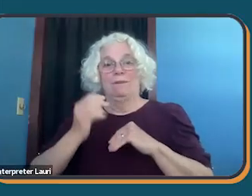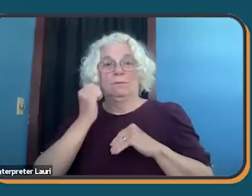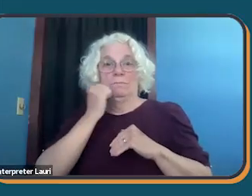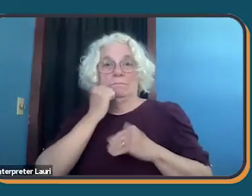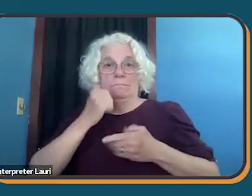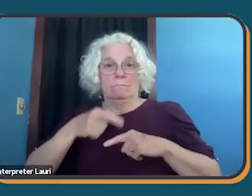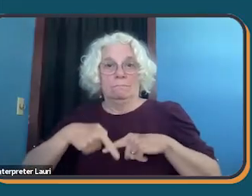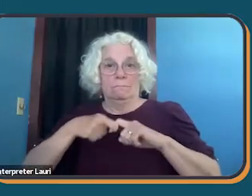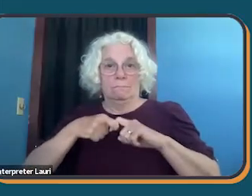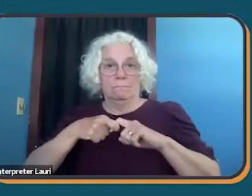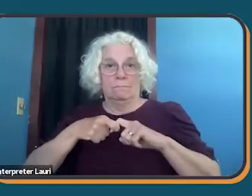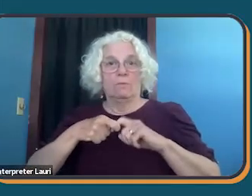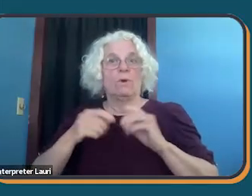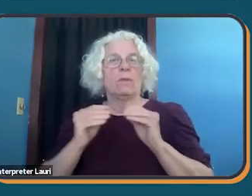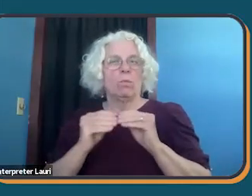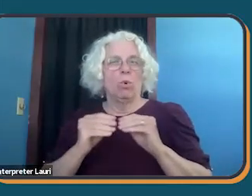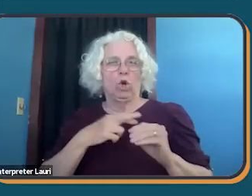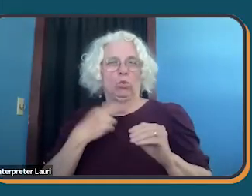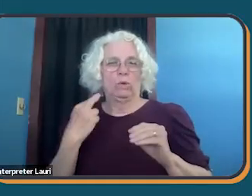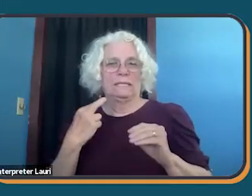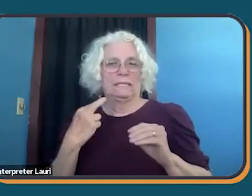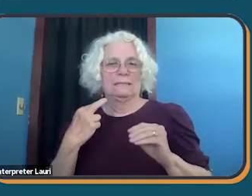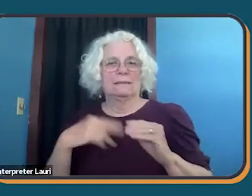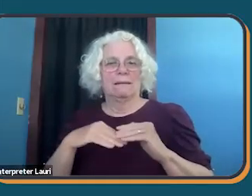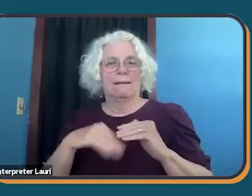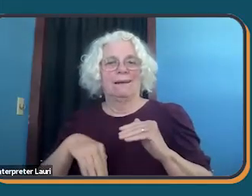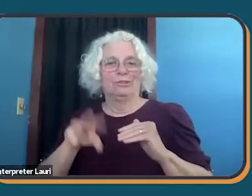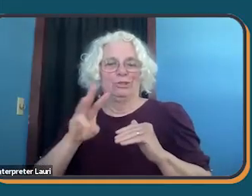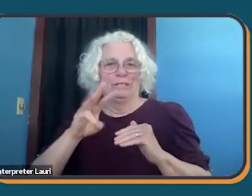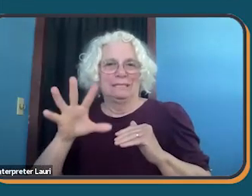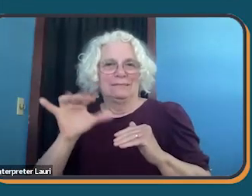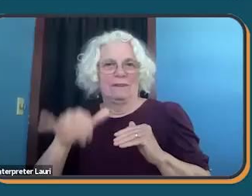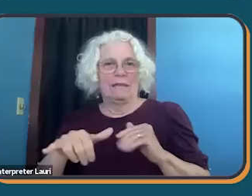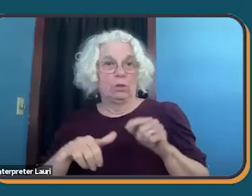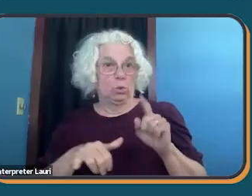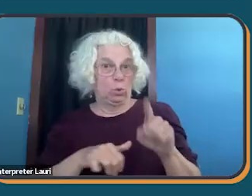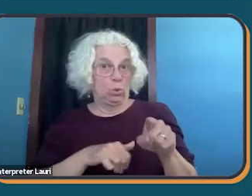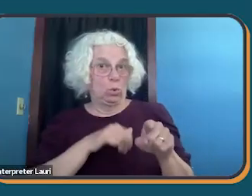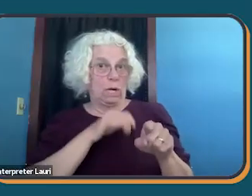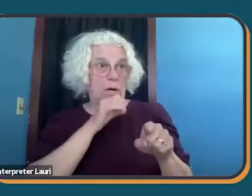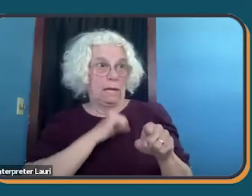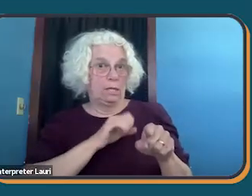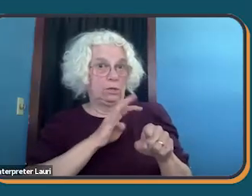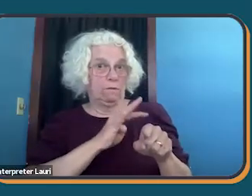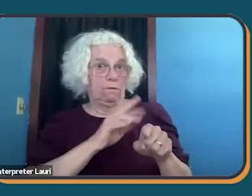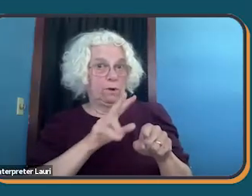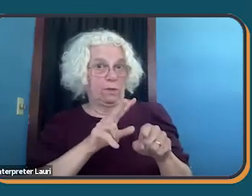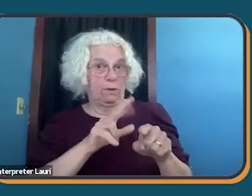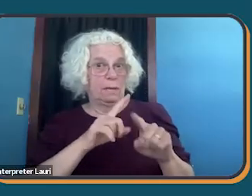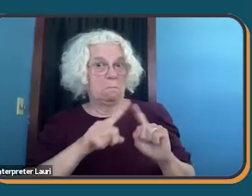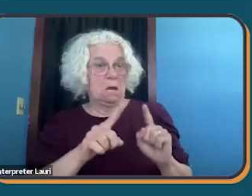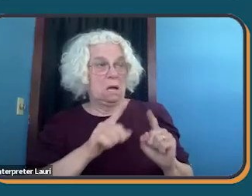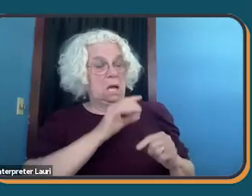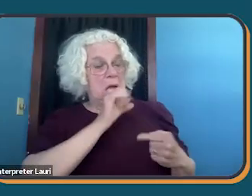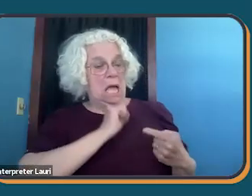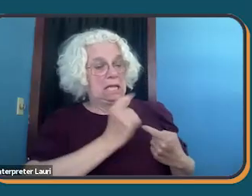and Ms. Latisha, you're 43, but if... and so if we go just by age, it looks like you aren't old